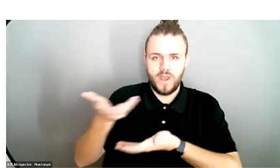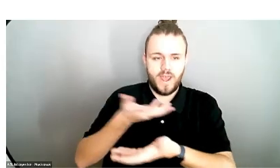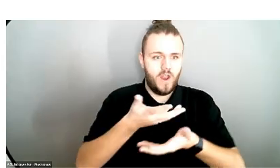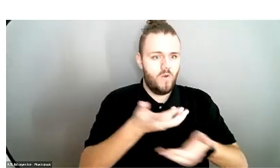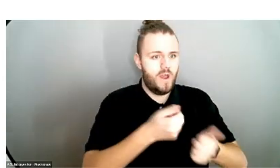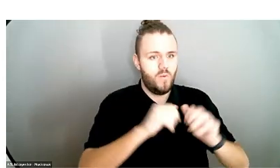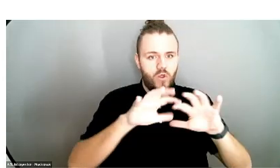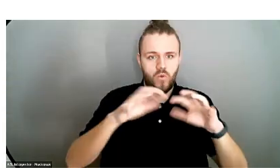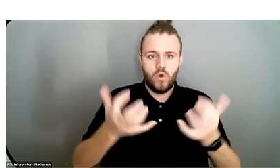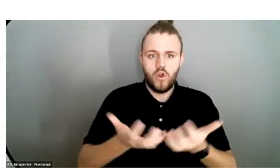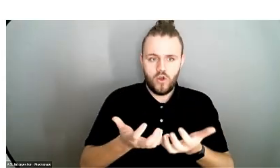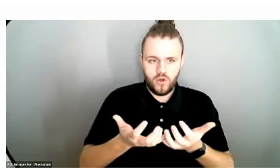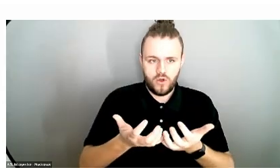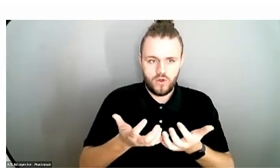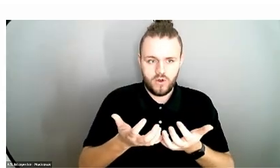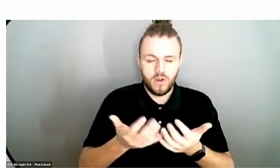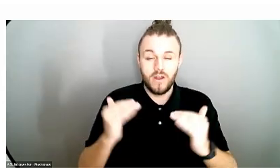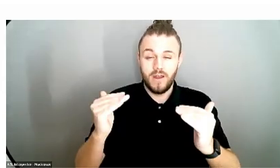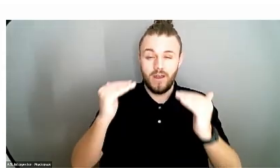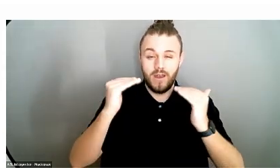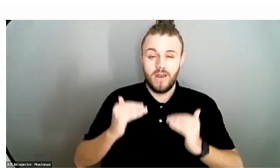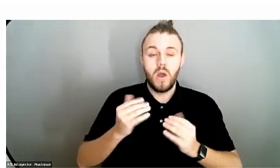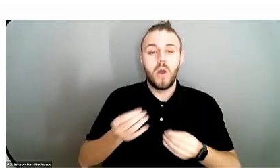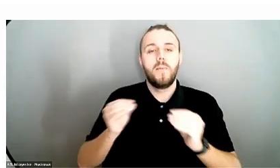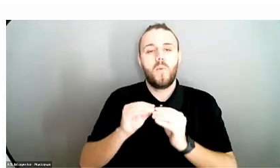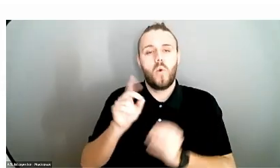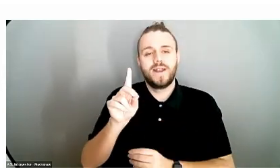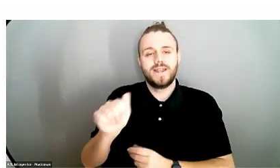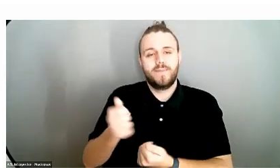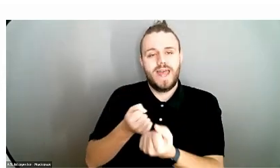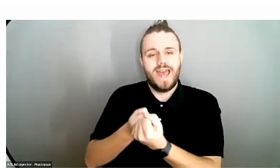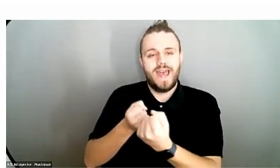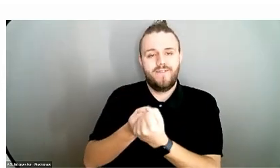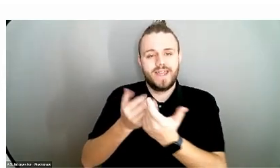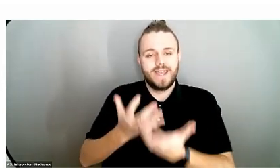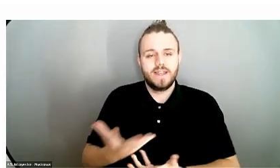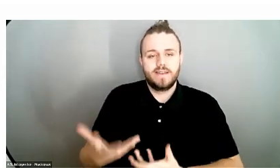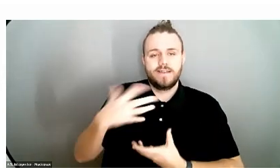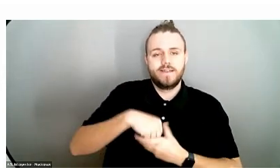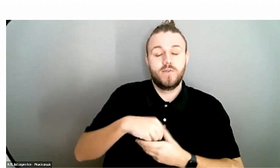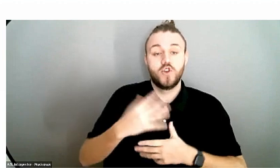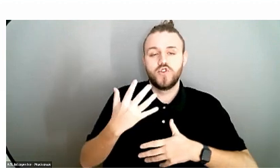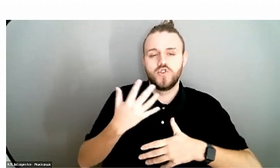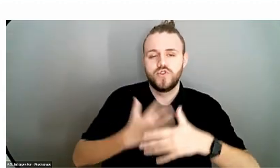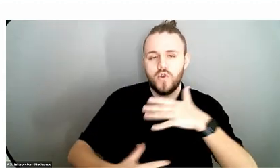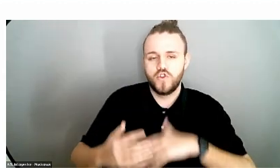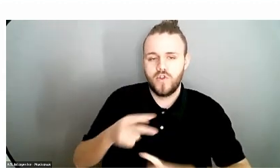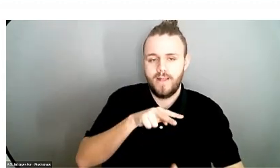However, more disability advocates embrace a social model of disability,